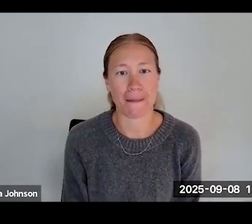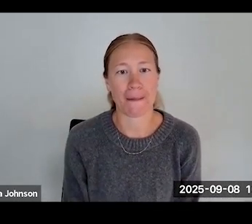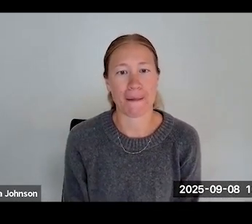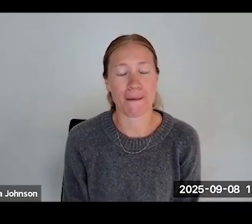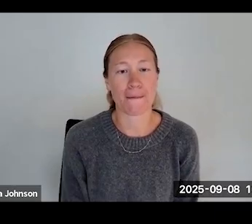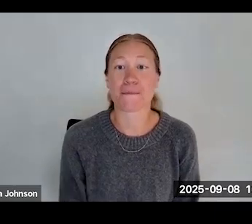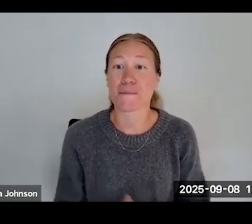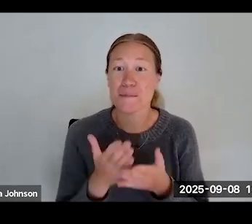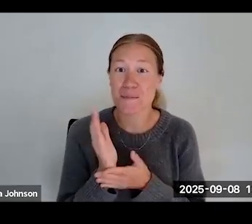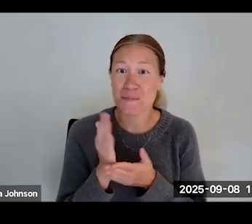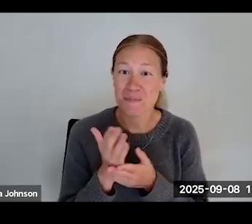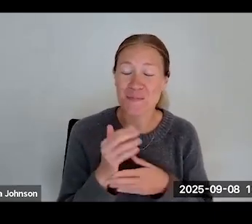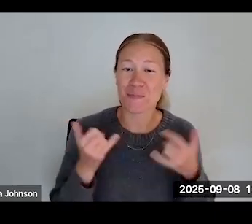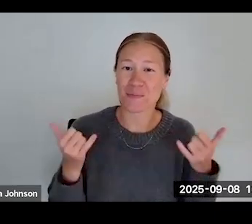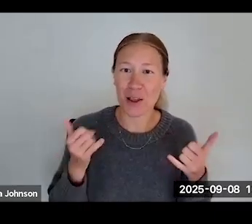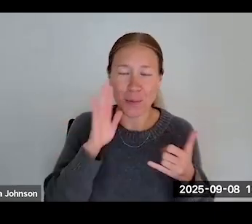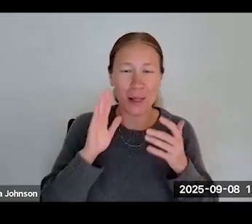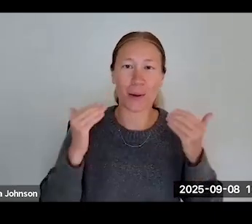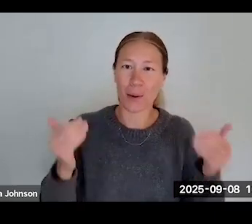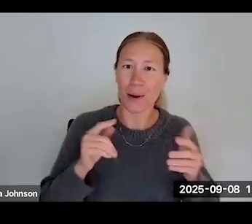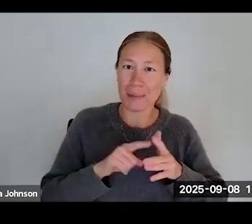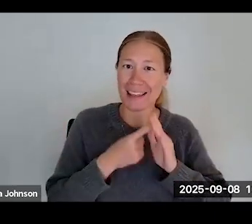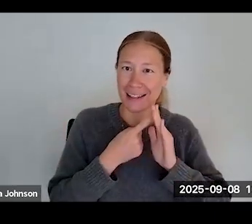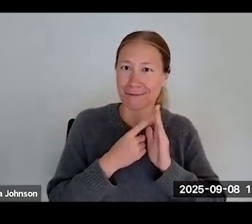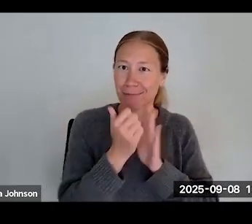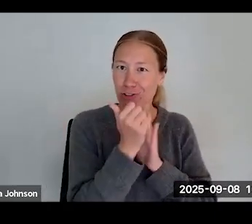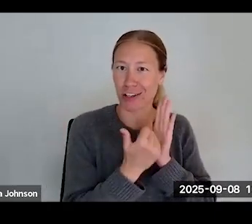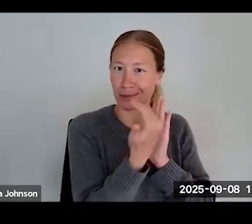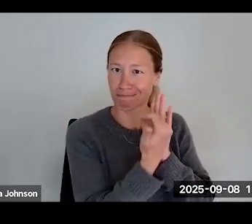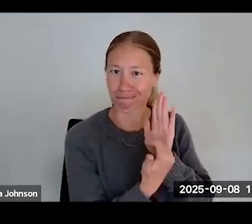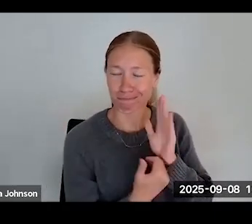All right, so let's go into our agenda for today. Again, these workshops